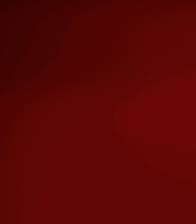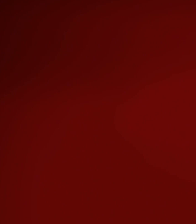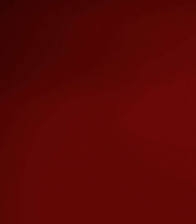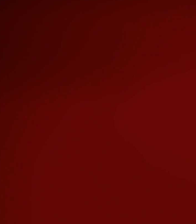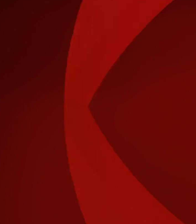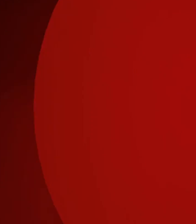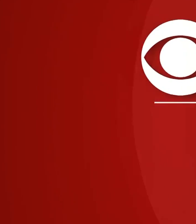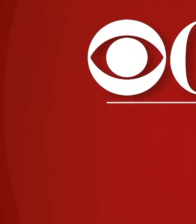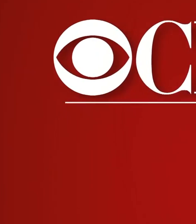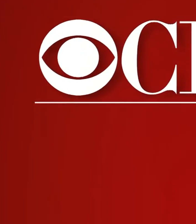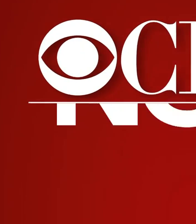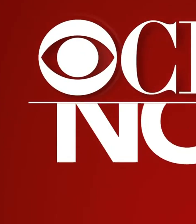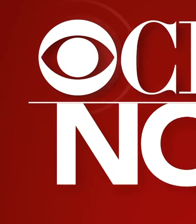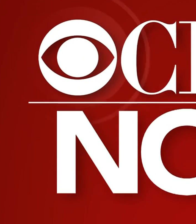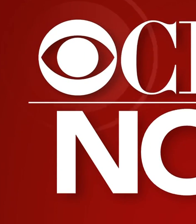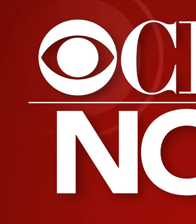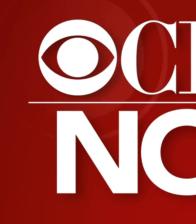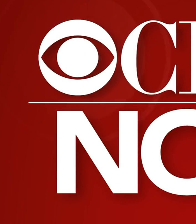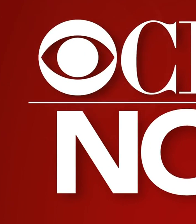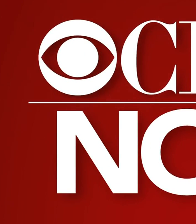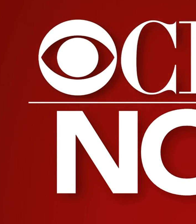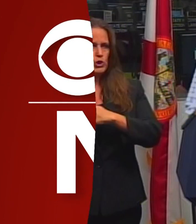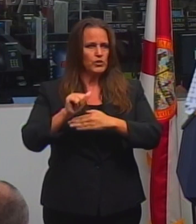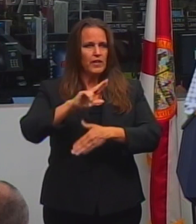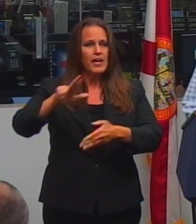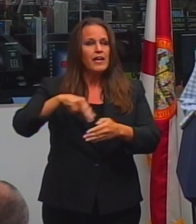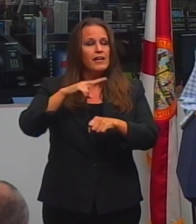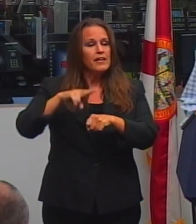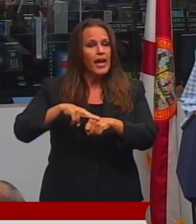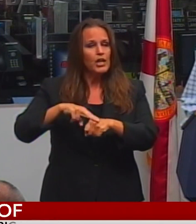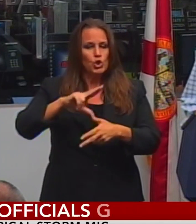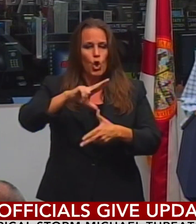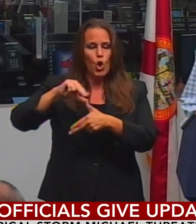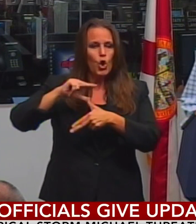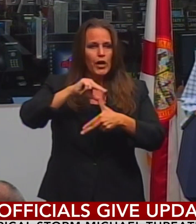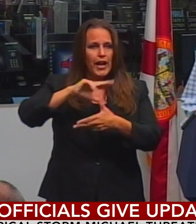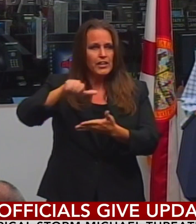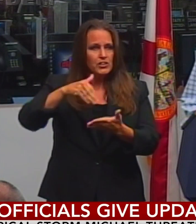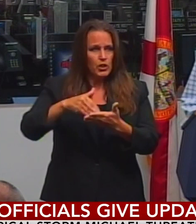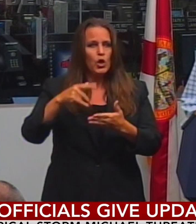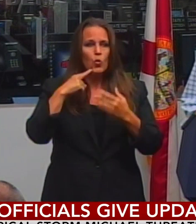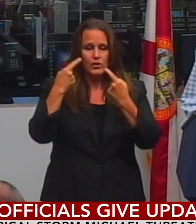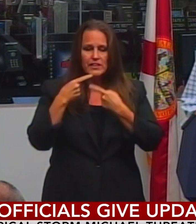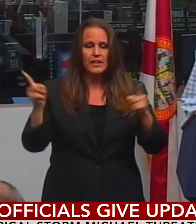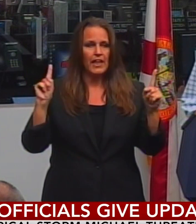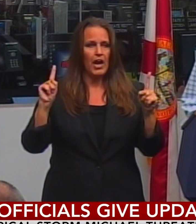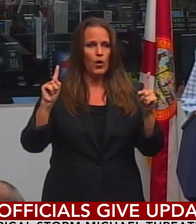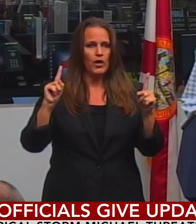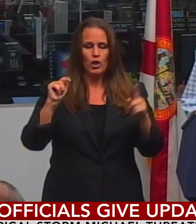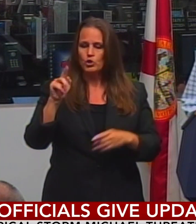BE LIFE-THREATENING AND EXTREMELY DANGEROUS. THE NATIONAL HURRICANE CENTER IS EXPECTING TO BEGIN